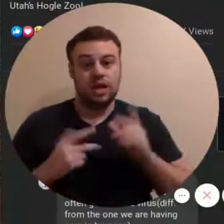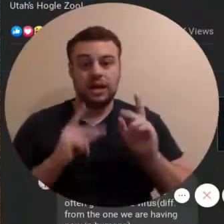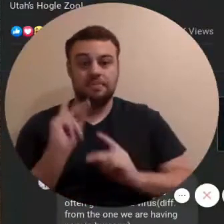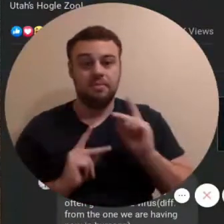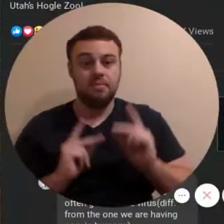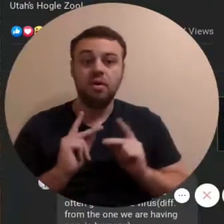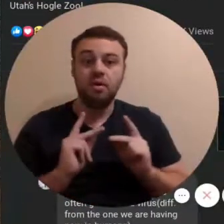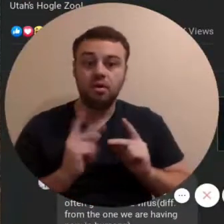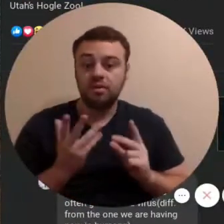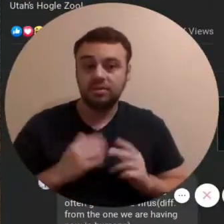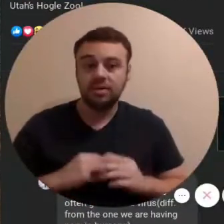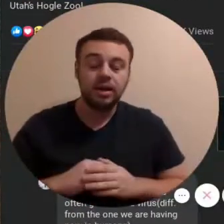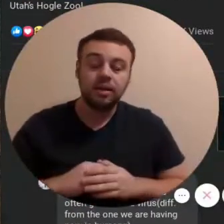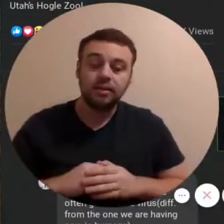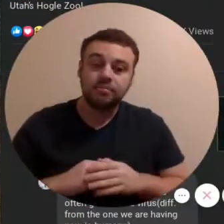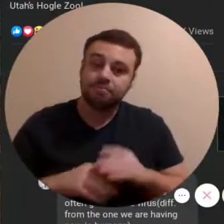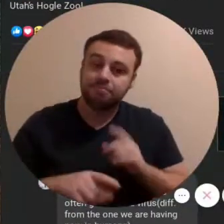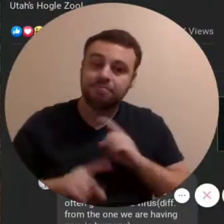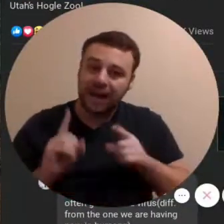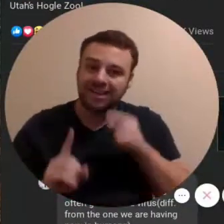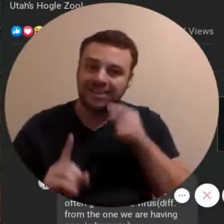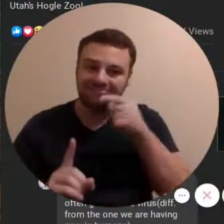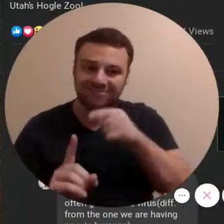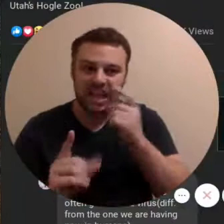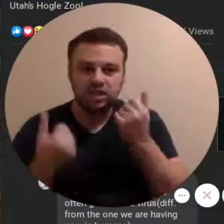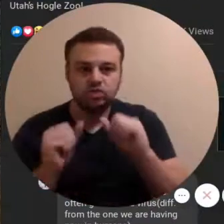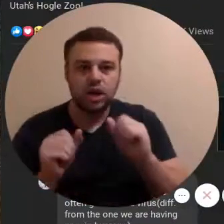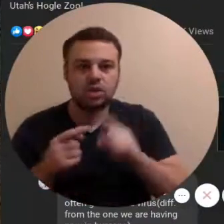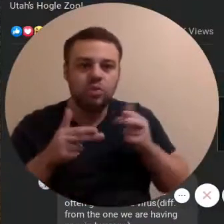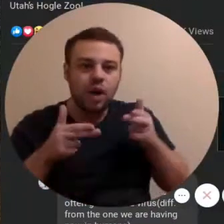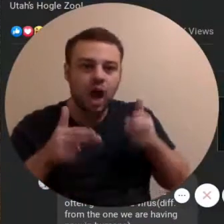the deer- even if they are in the neighborhoods. But it's a good idea to